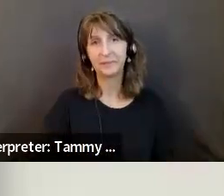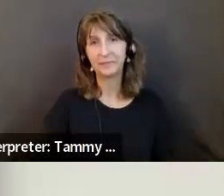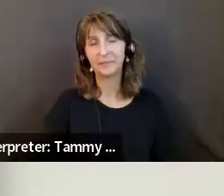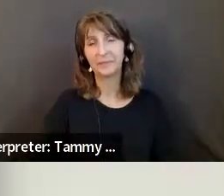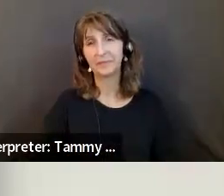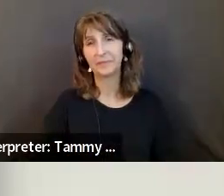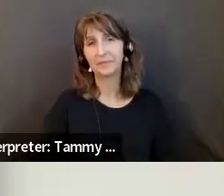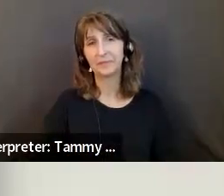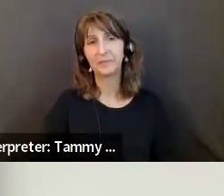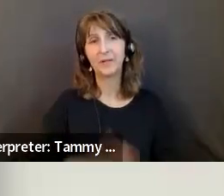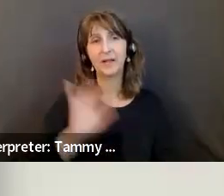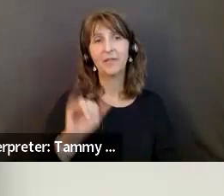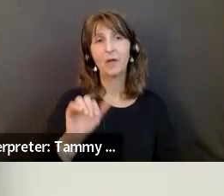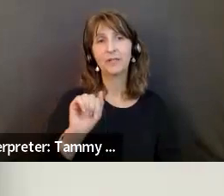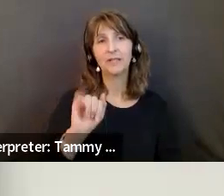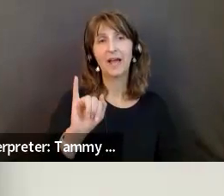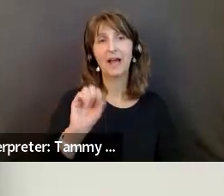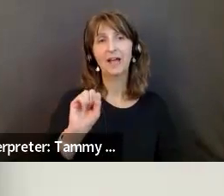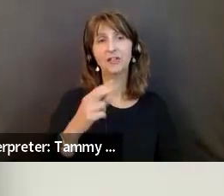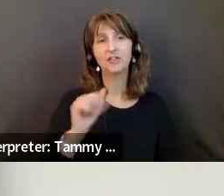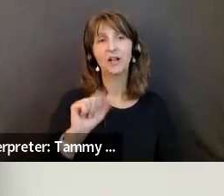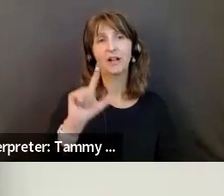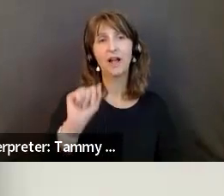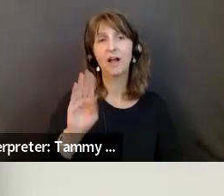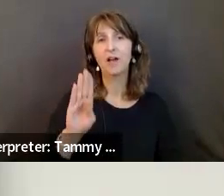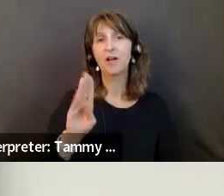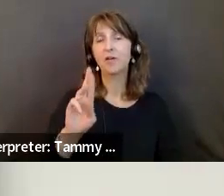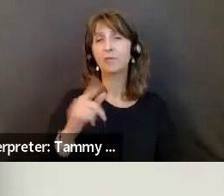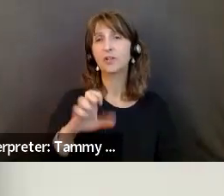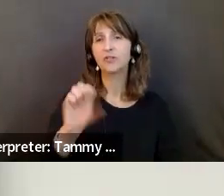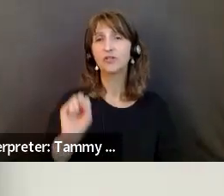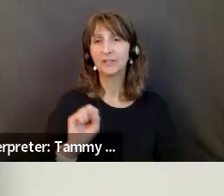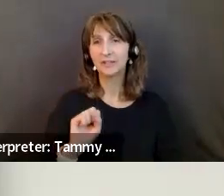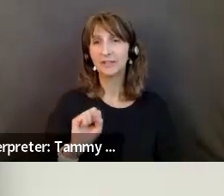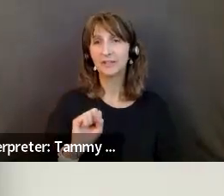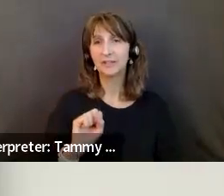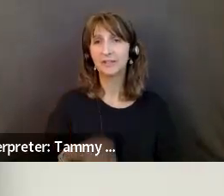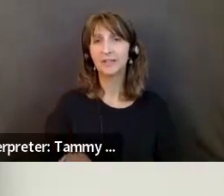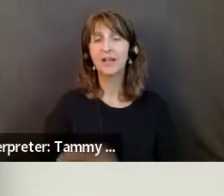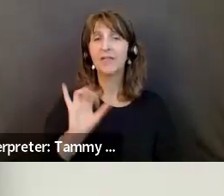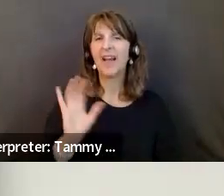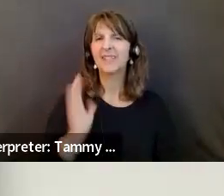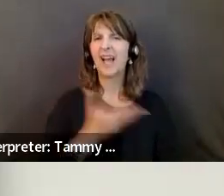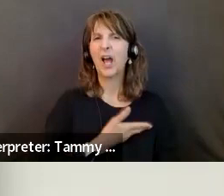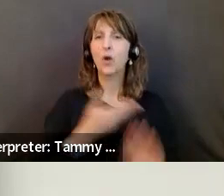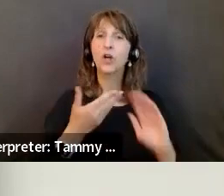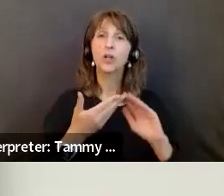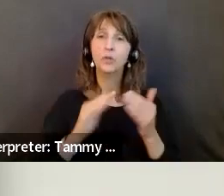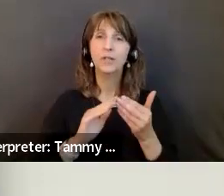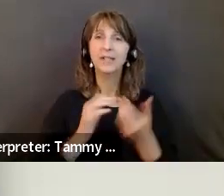And that was Miss. Our community safety share.